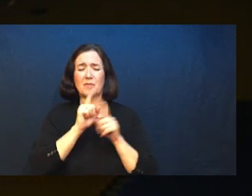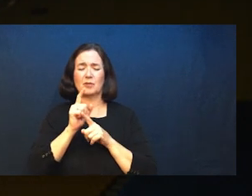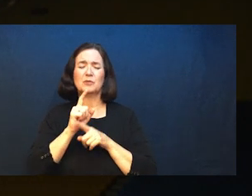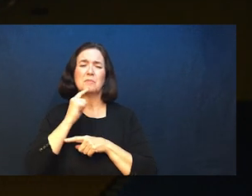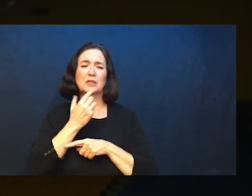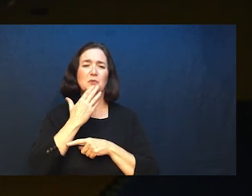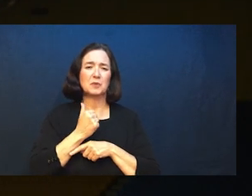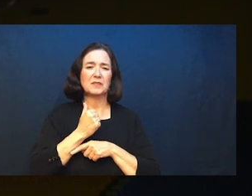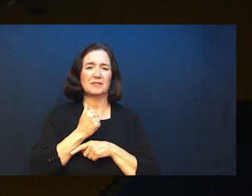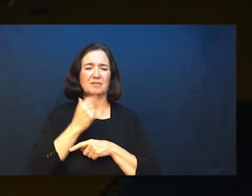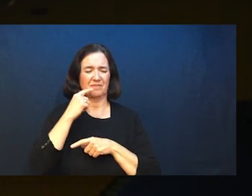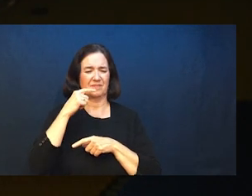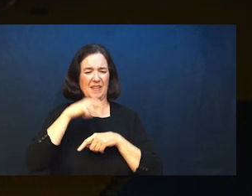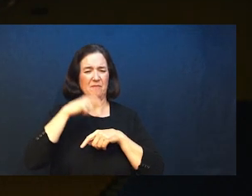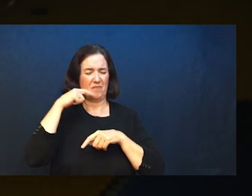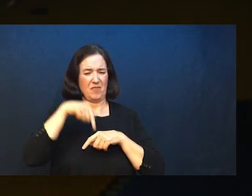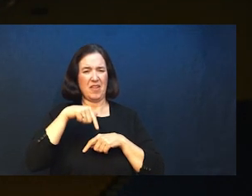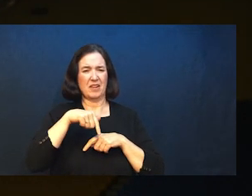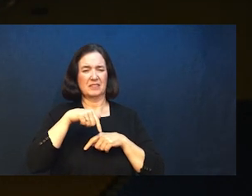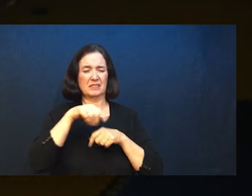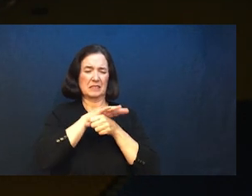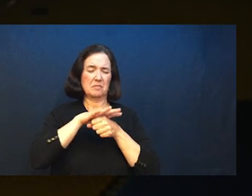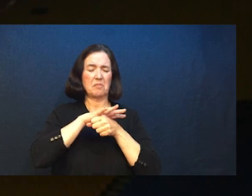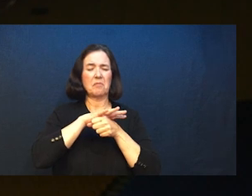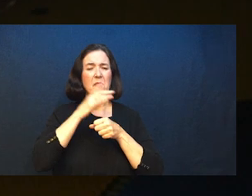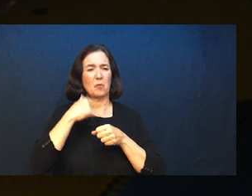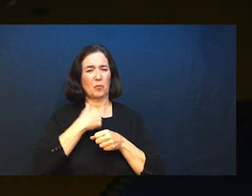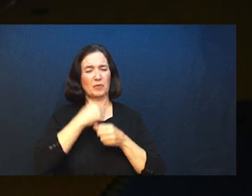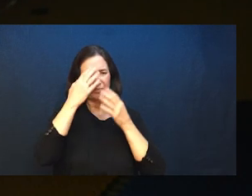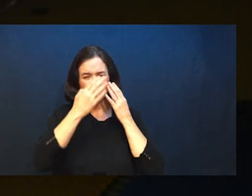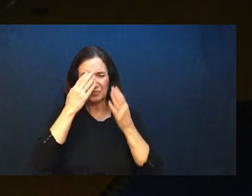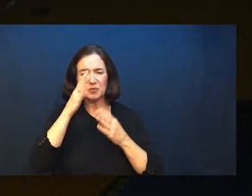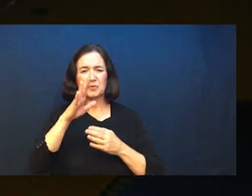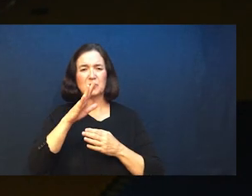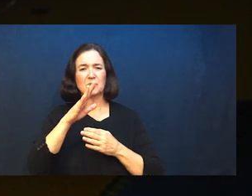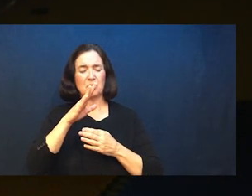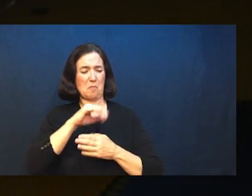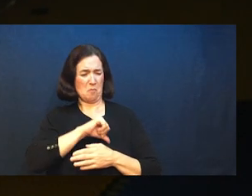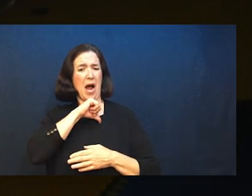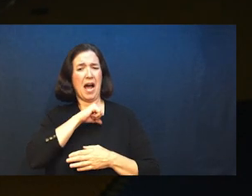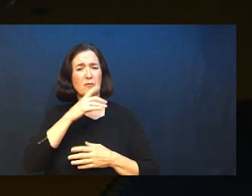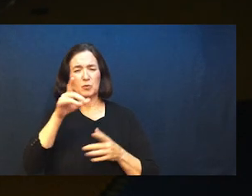It's also a bittersweet moment in the life of our campus, as we acknowledge our pride in your accomplishments,